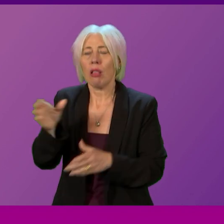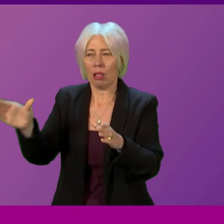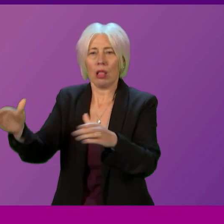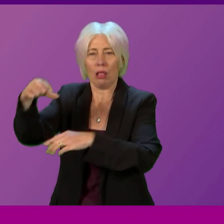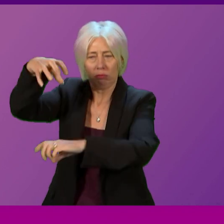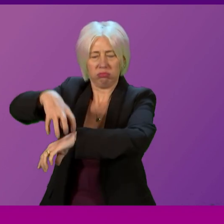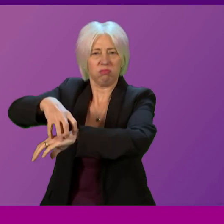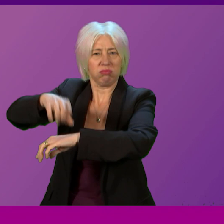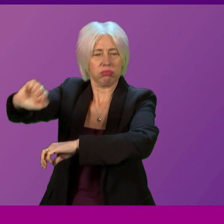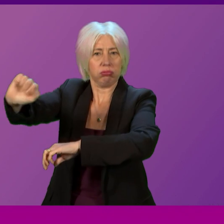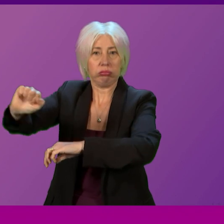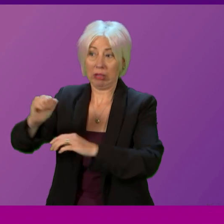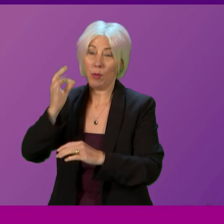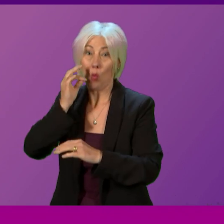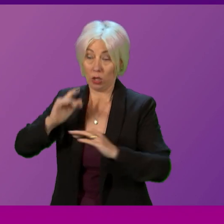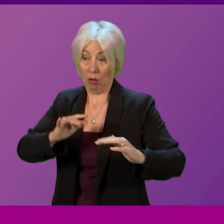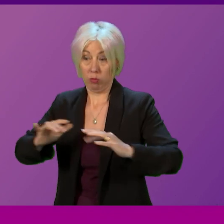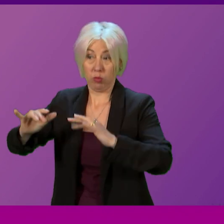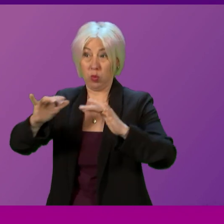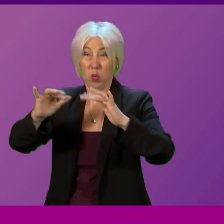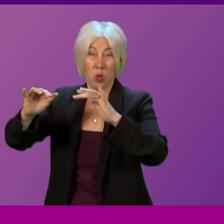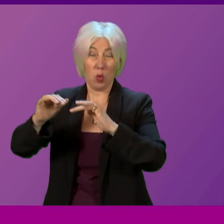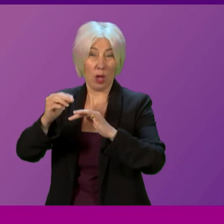which was half-submerged in water for days.